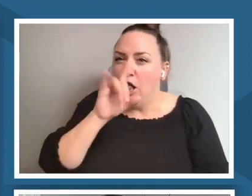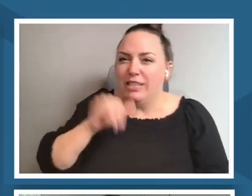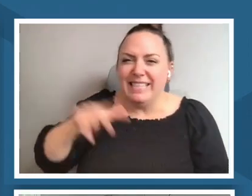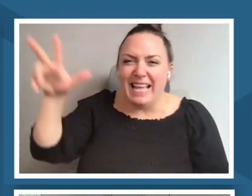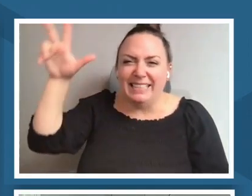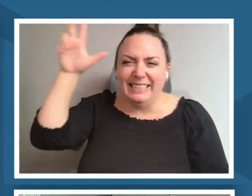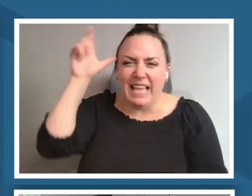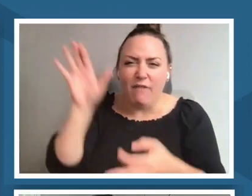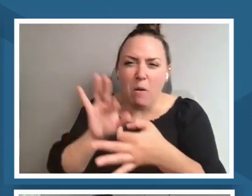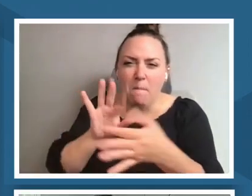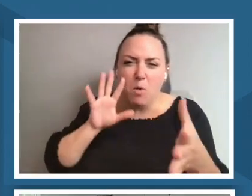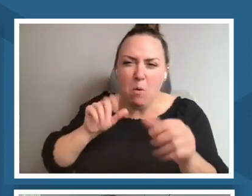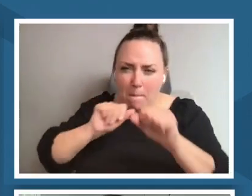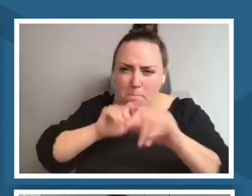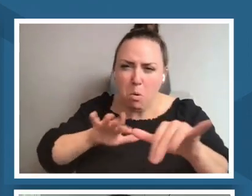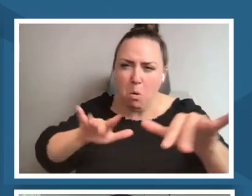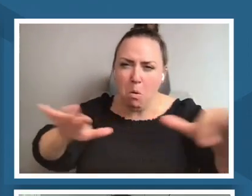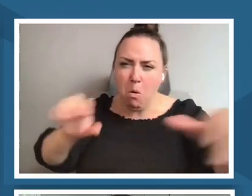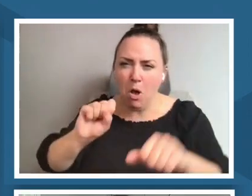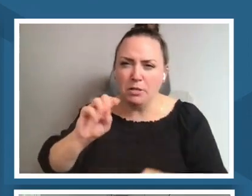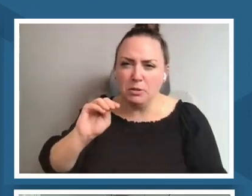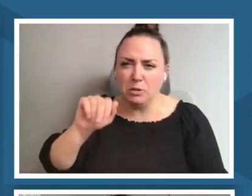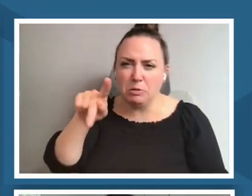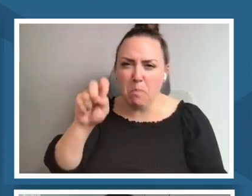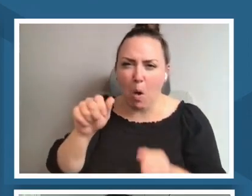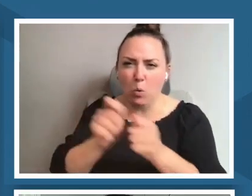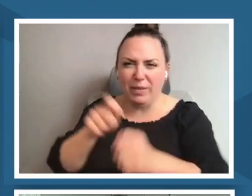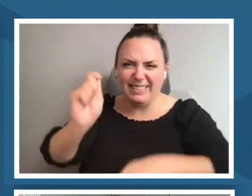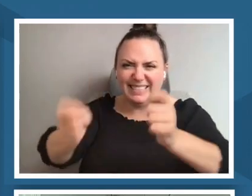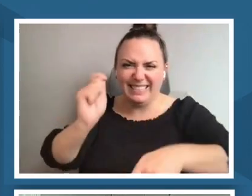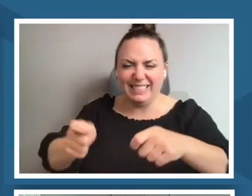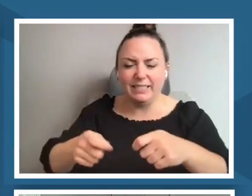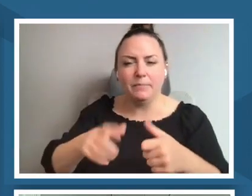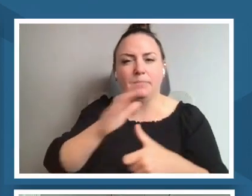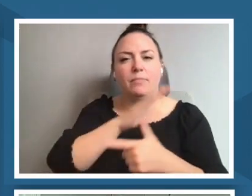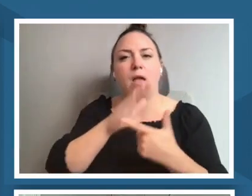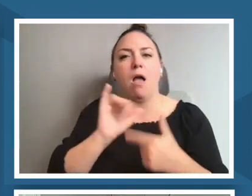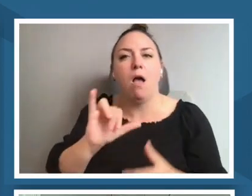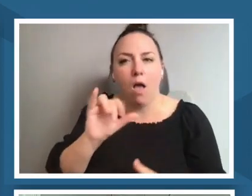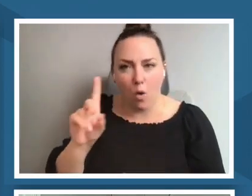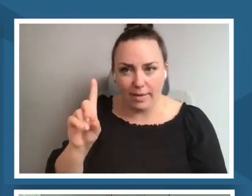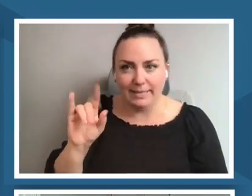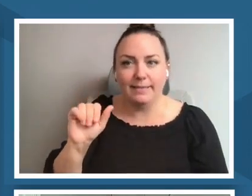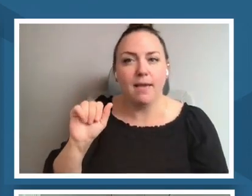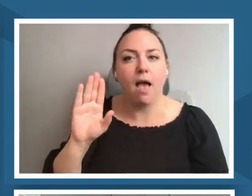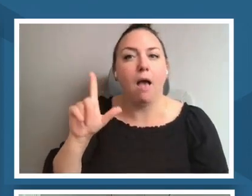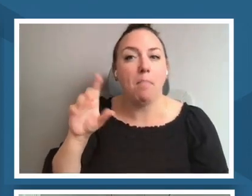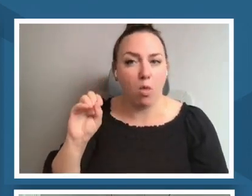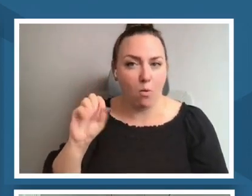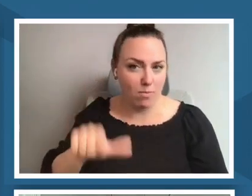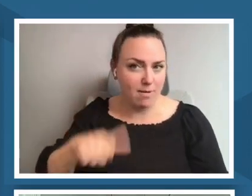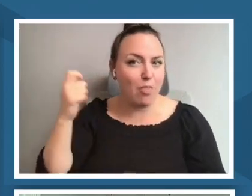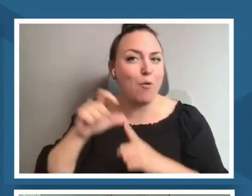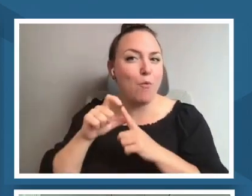power with the sticks okay um ellen diablo is another word